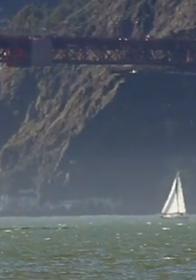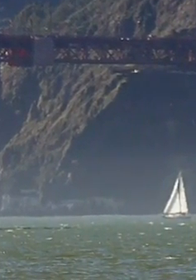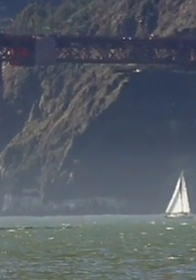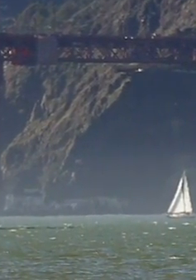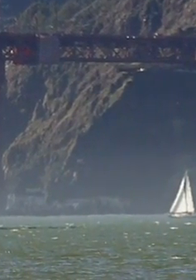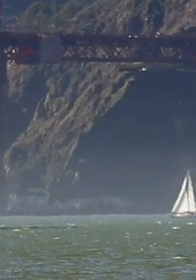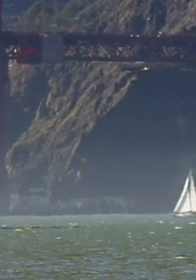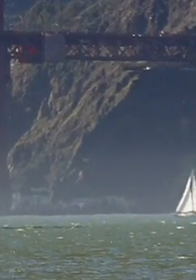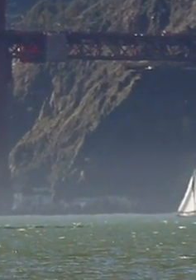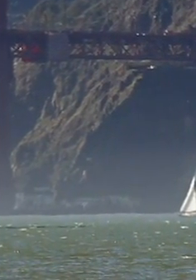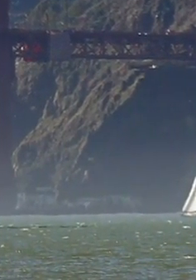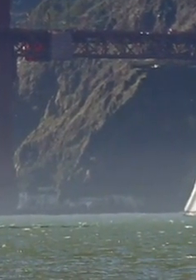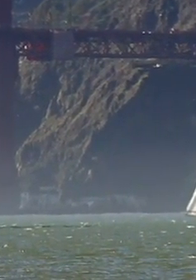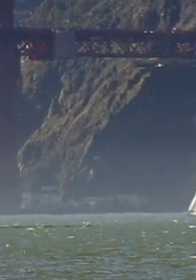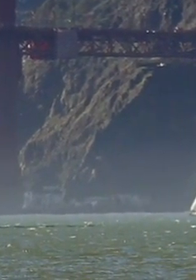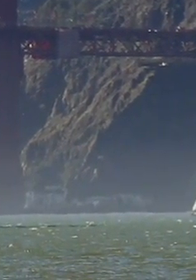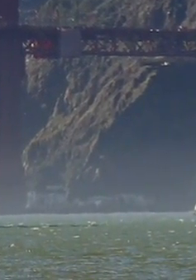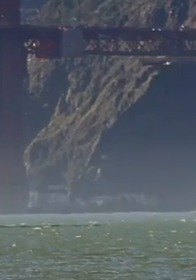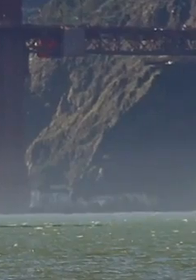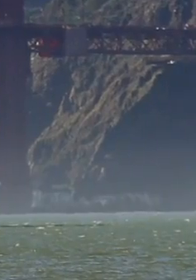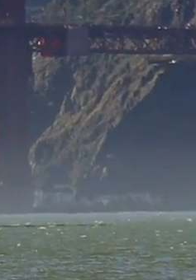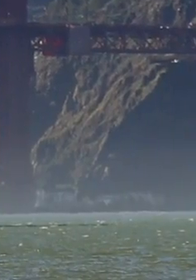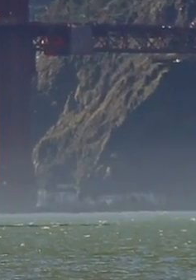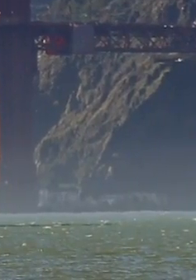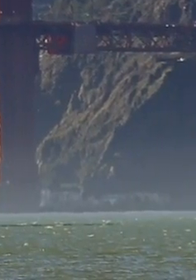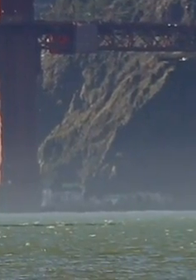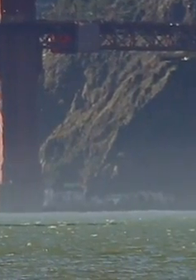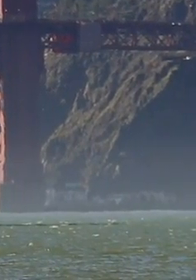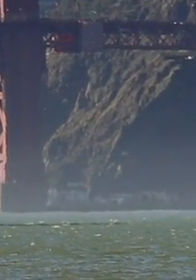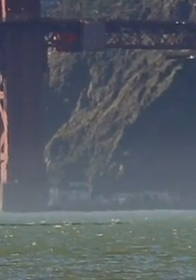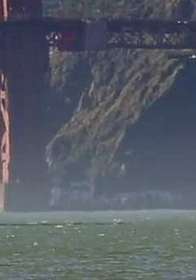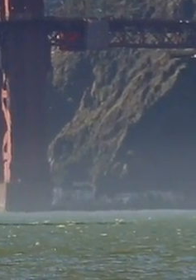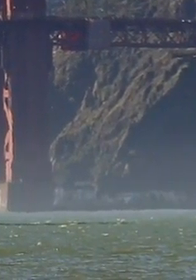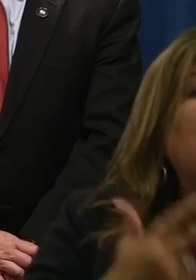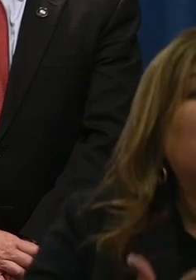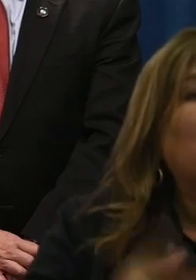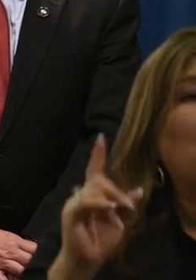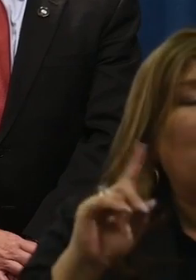be delayed the arrival to be delayed, and the ship is currently off the coast.